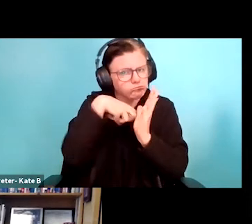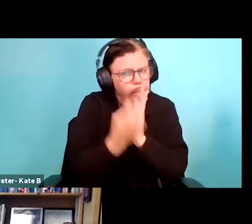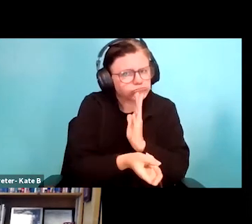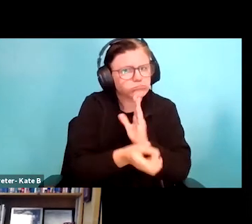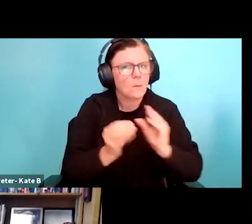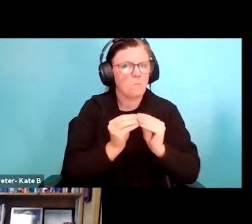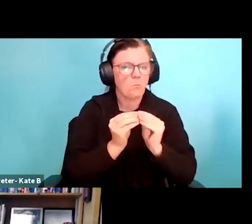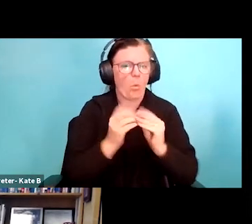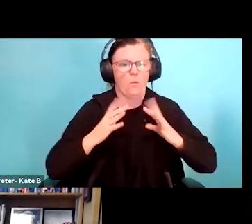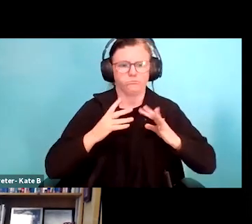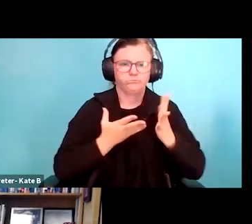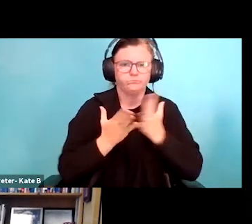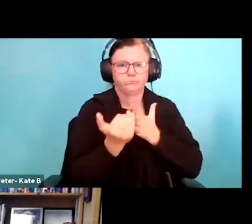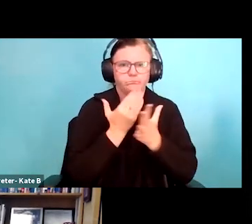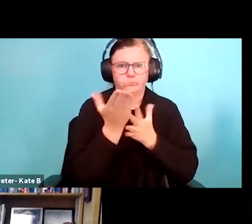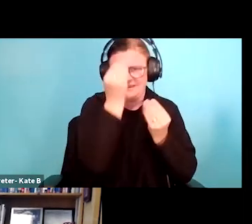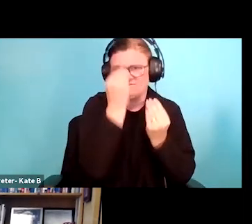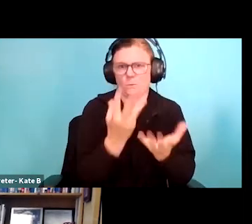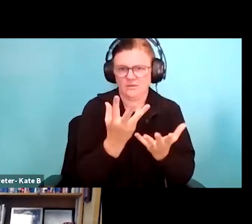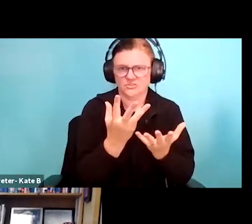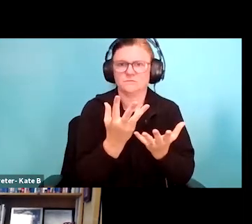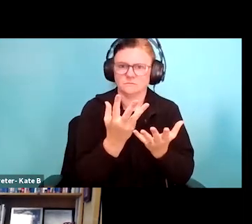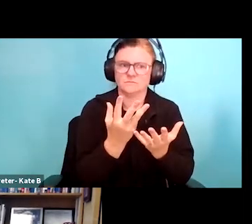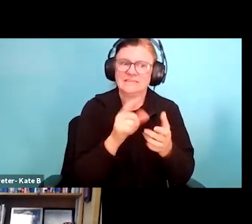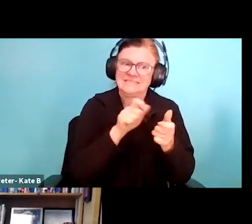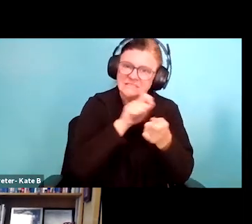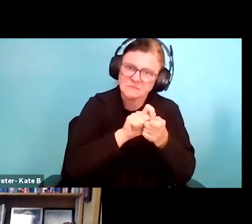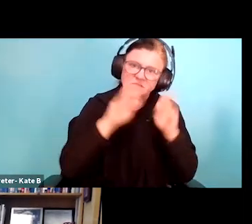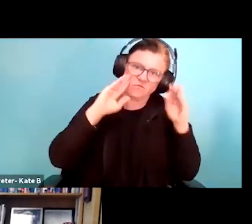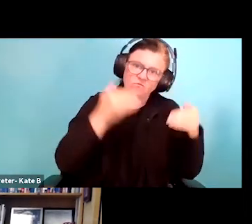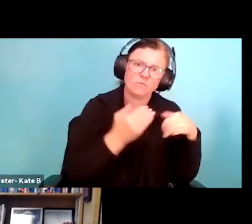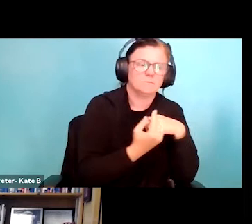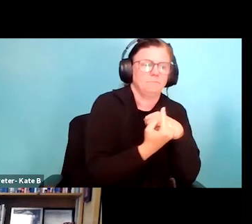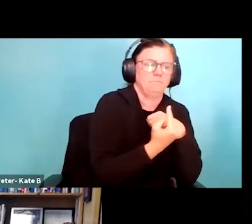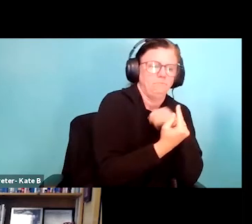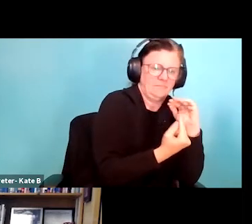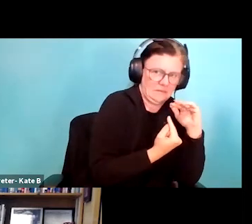fine-grained information about social isolation and loneliness among people with disabilities.